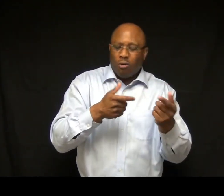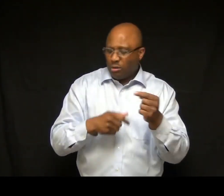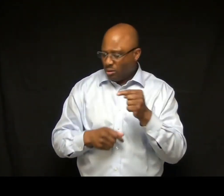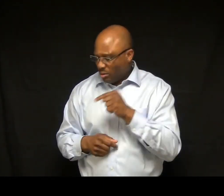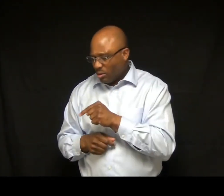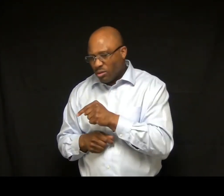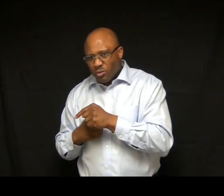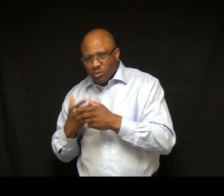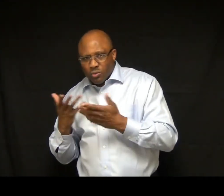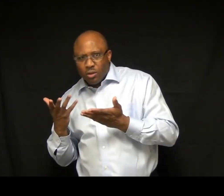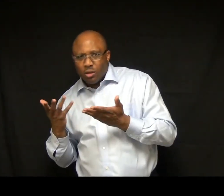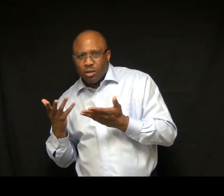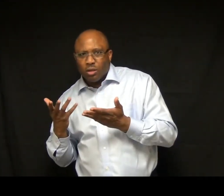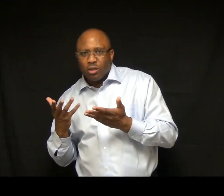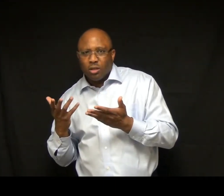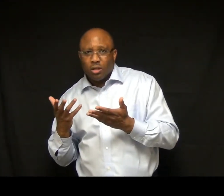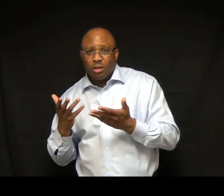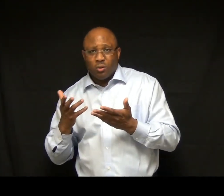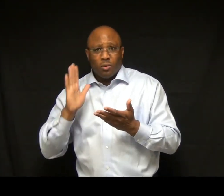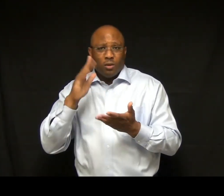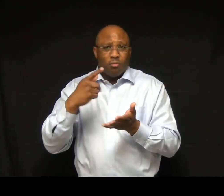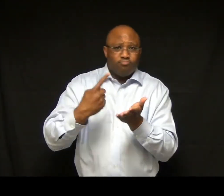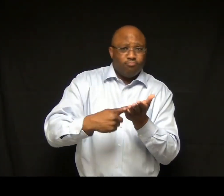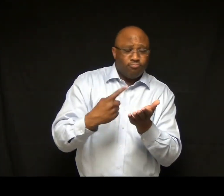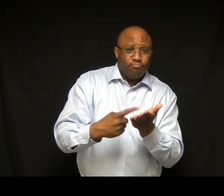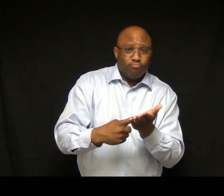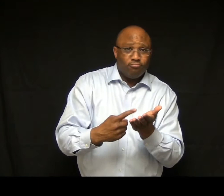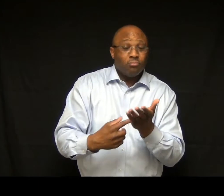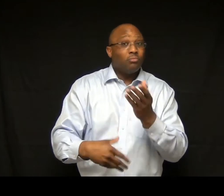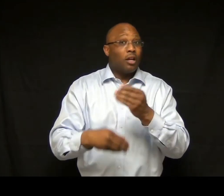as well as